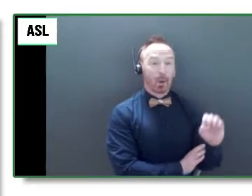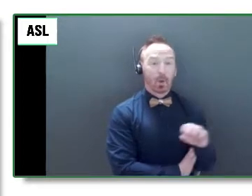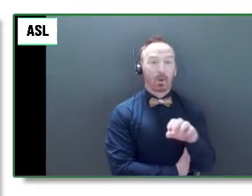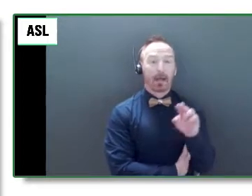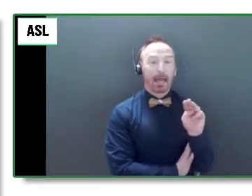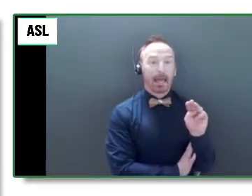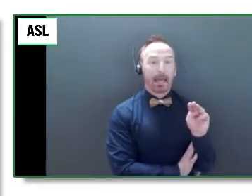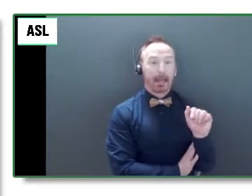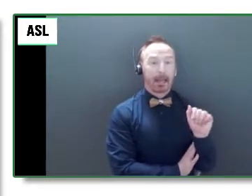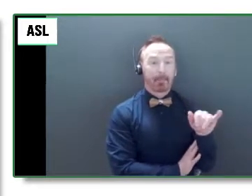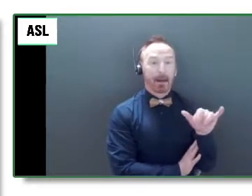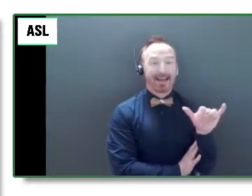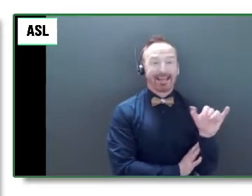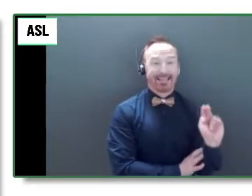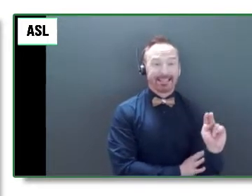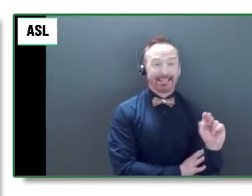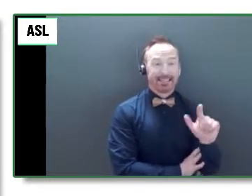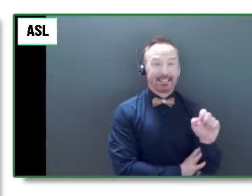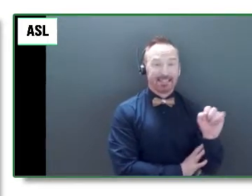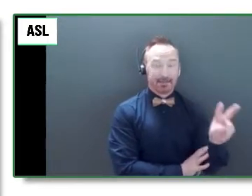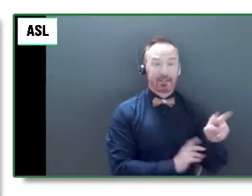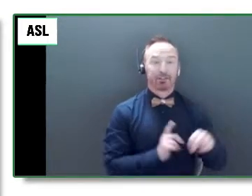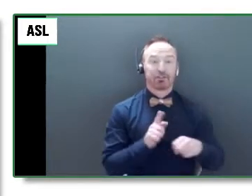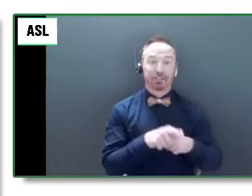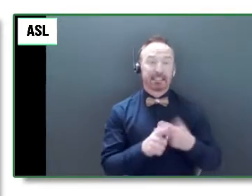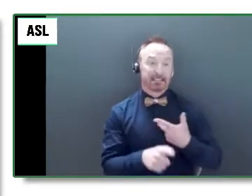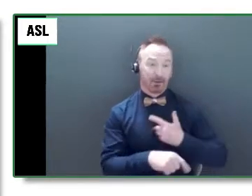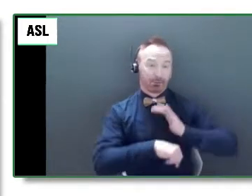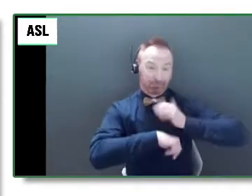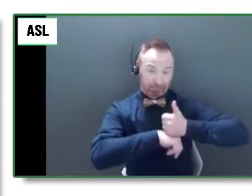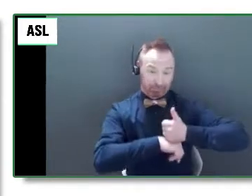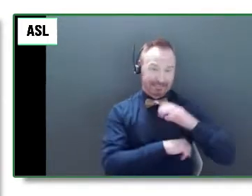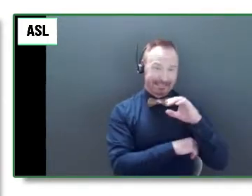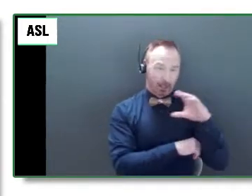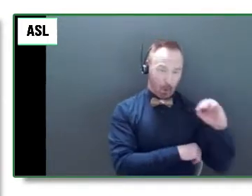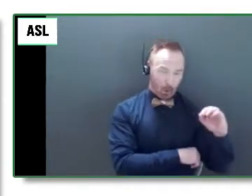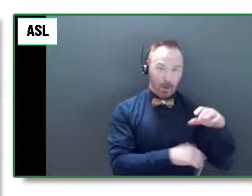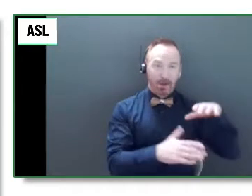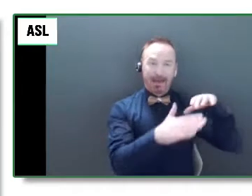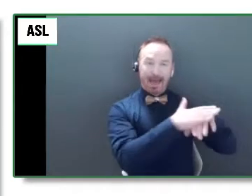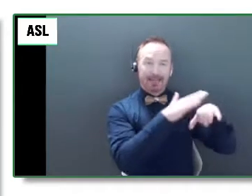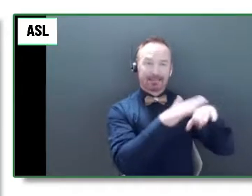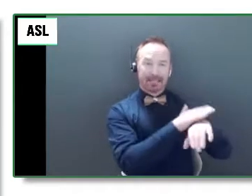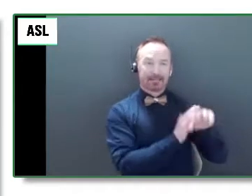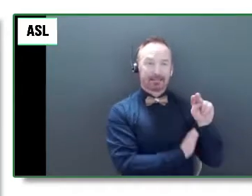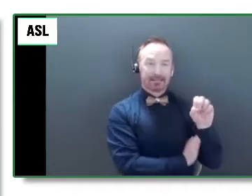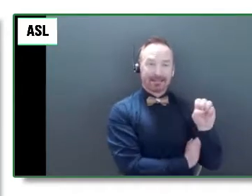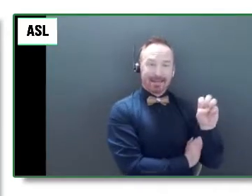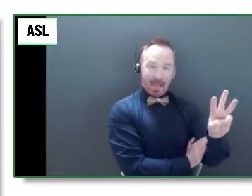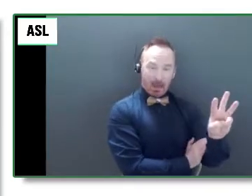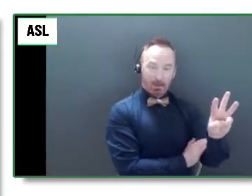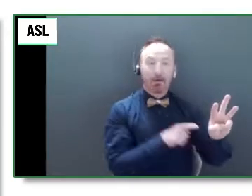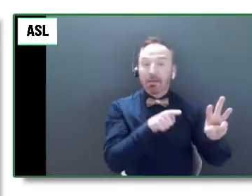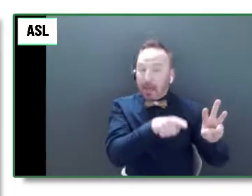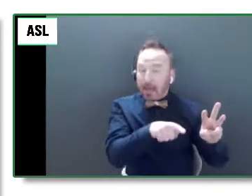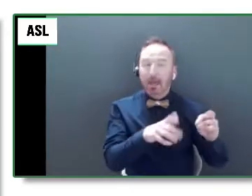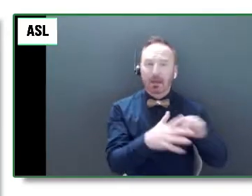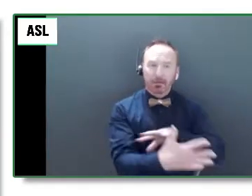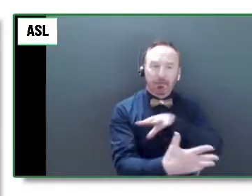internationally recognized accessibility app, Access Now. Access now is instrumental in crowdsourcing and sharing information about accessibility